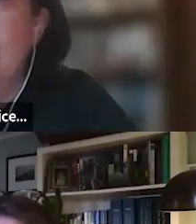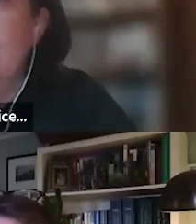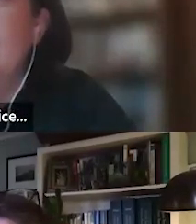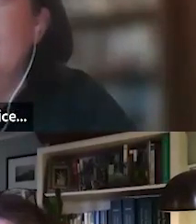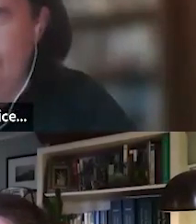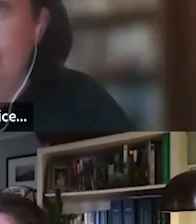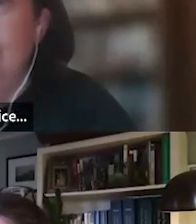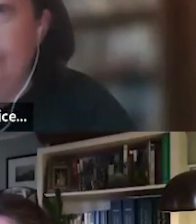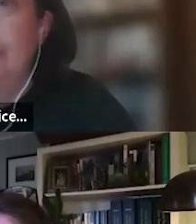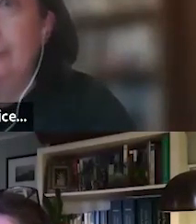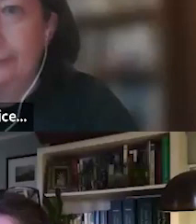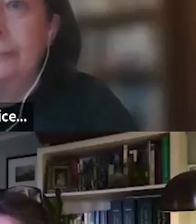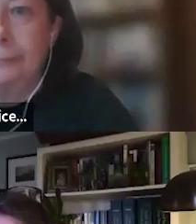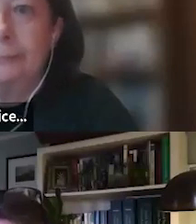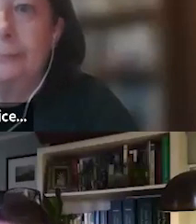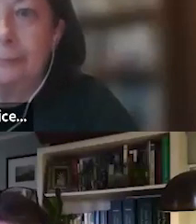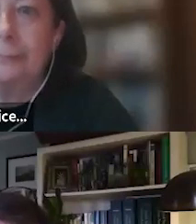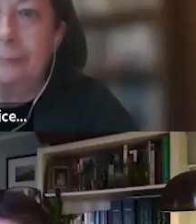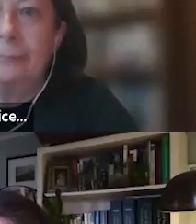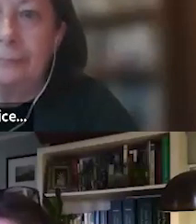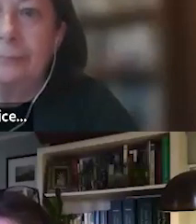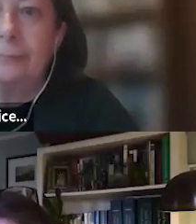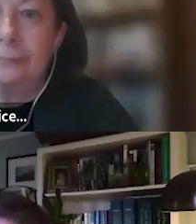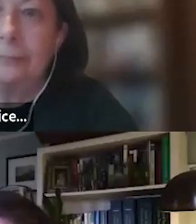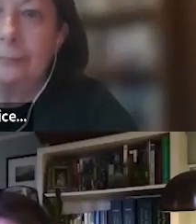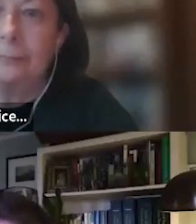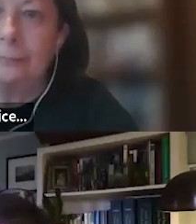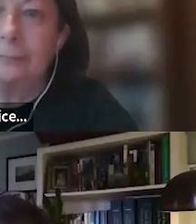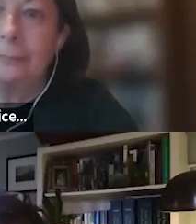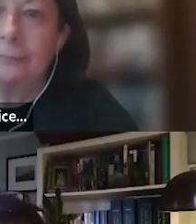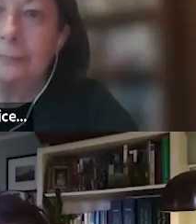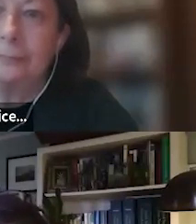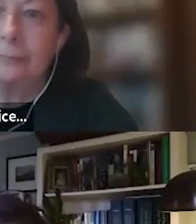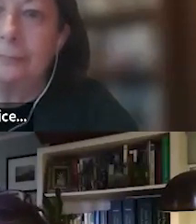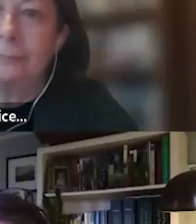we had some many questions coming in about that, applying for SSI after you took early retirement,